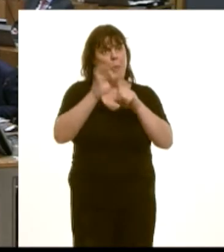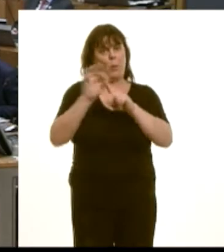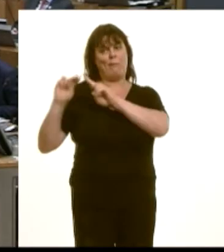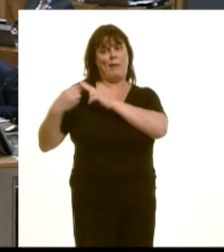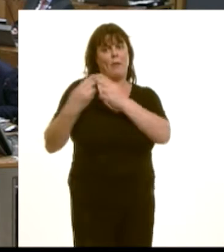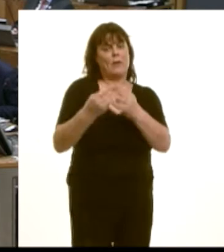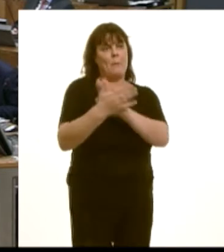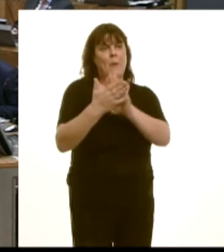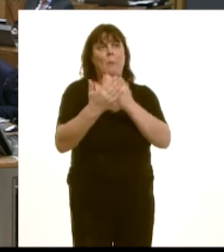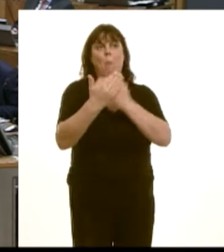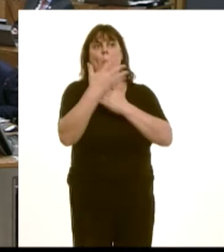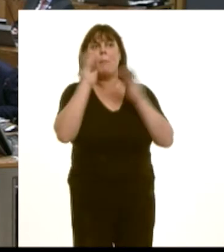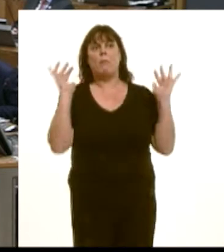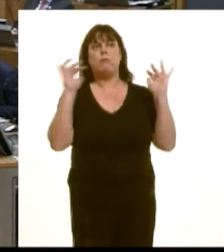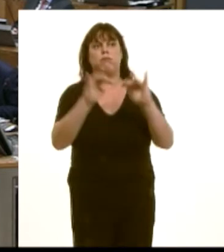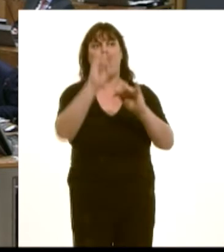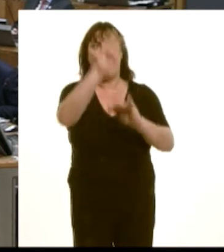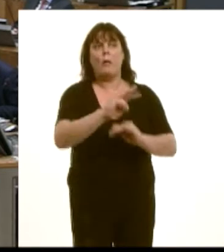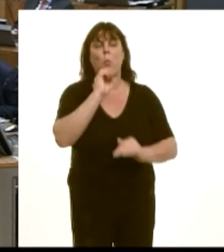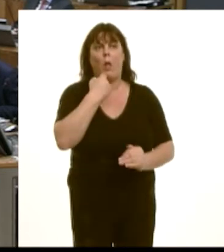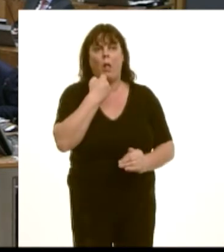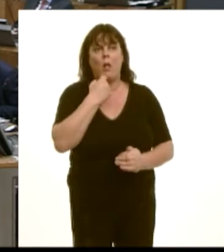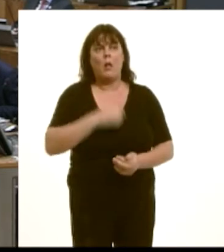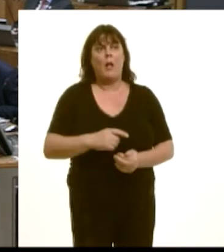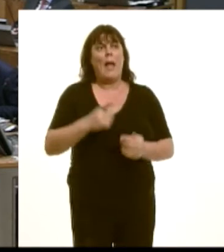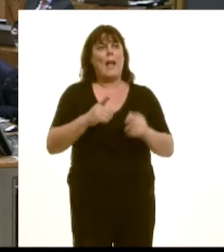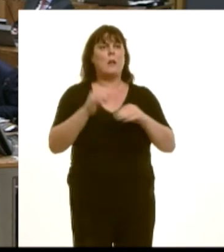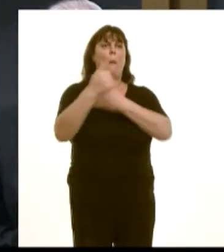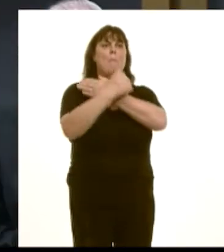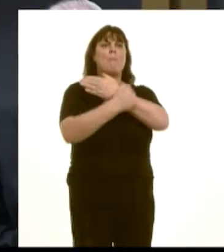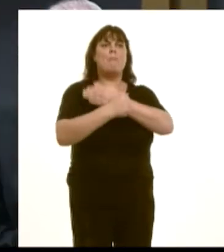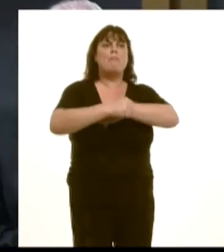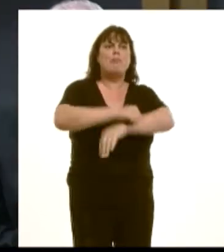What can your Government do to make sure that brown signs are placed in strategic places